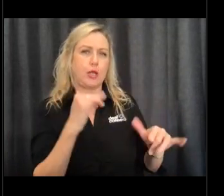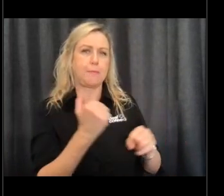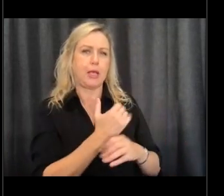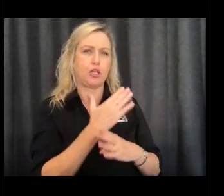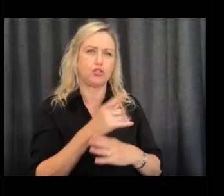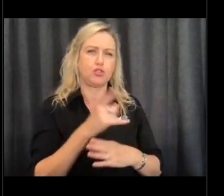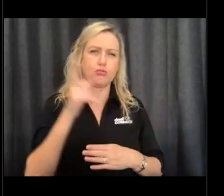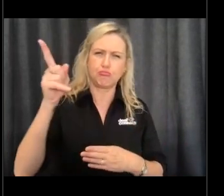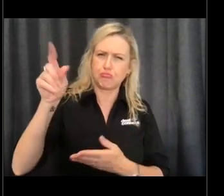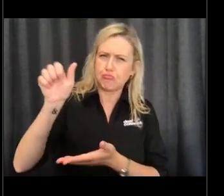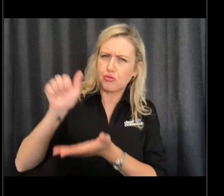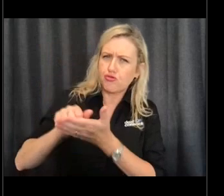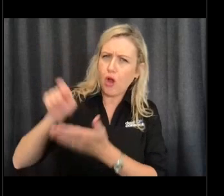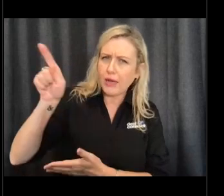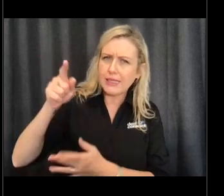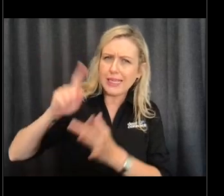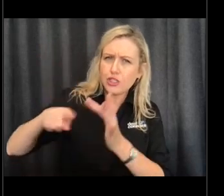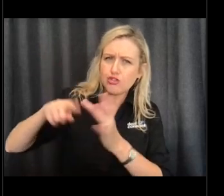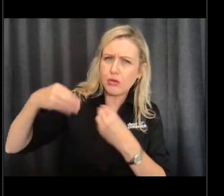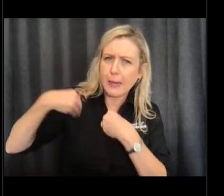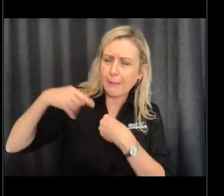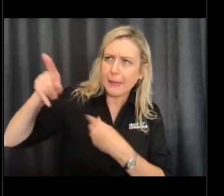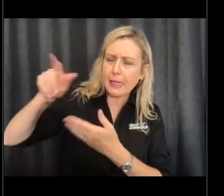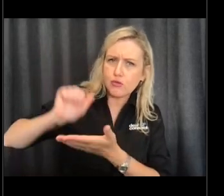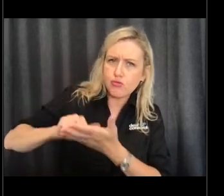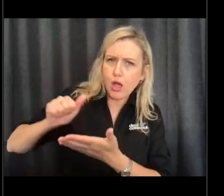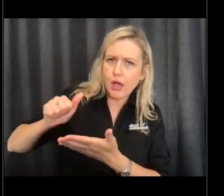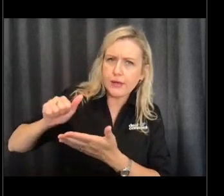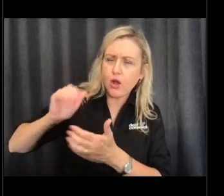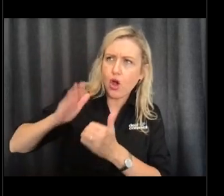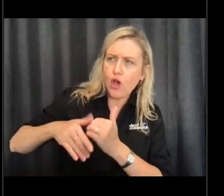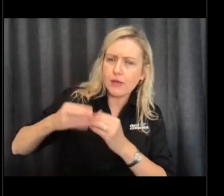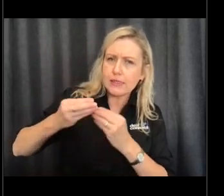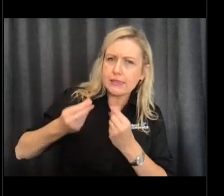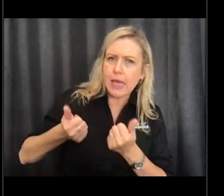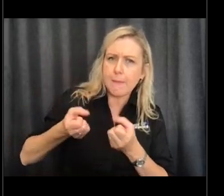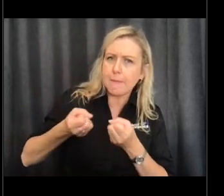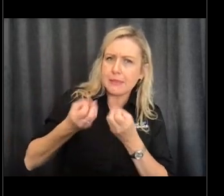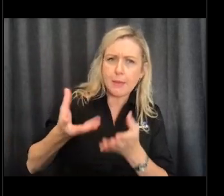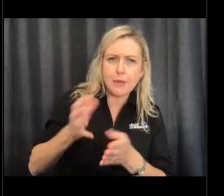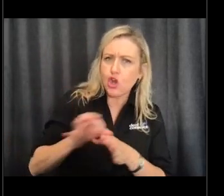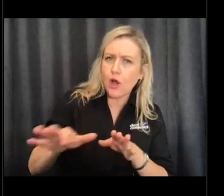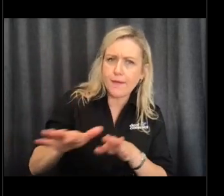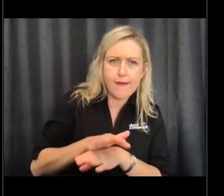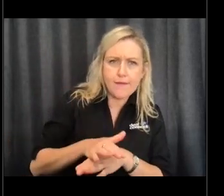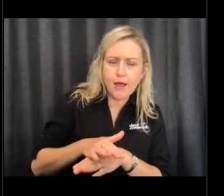One, about some of the work or damage not being covered and then, two, about is there